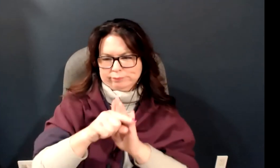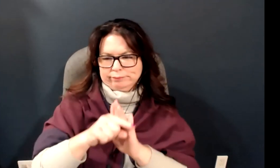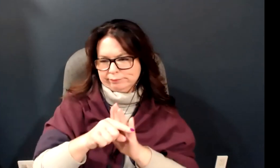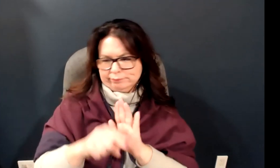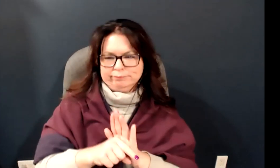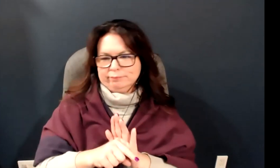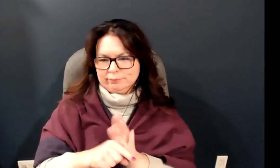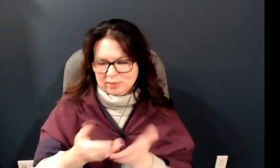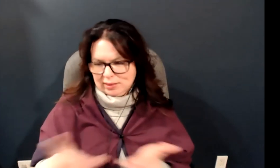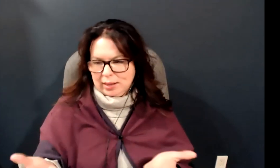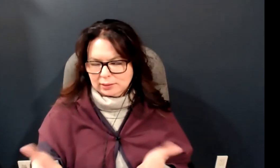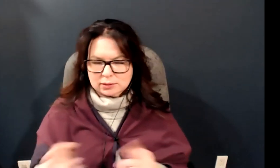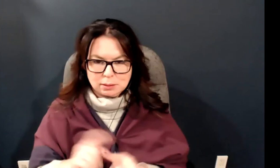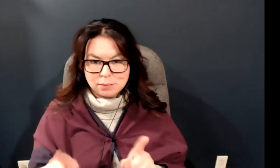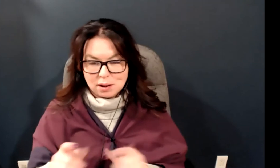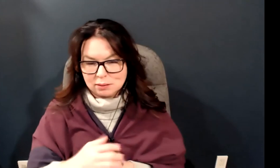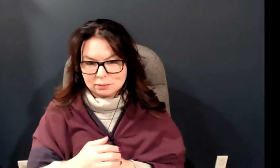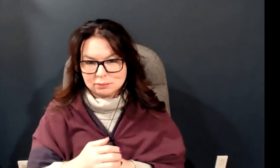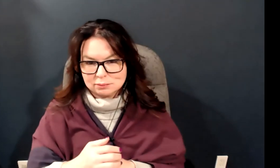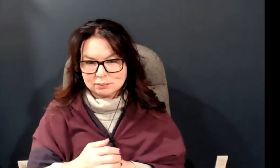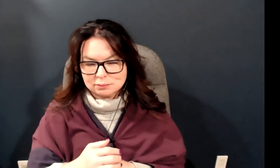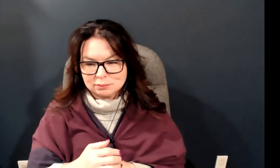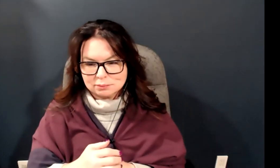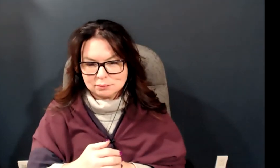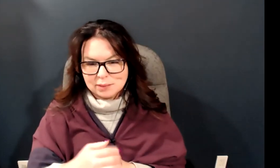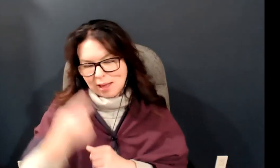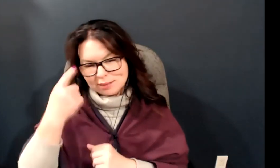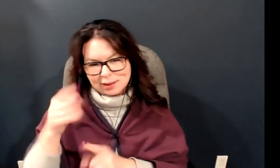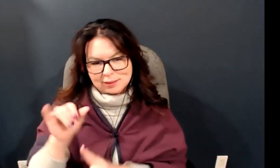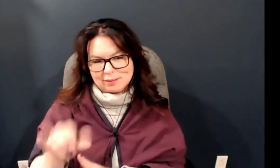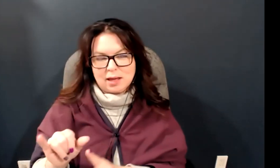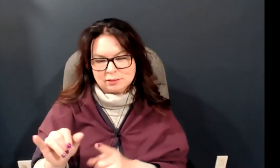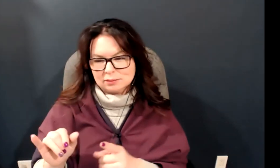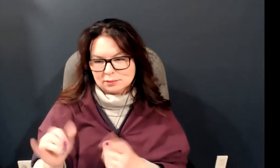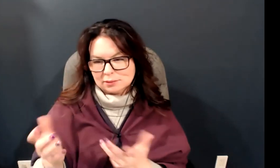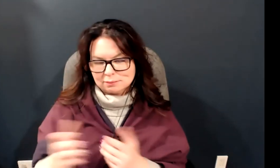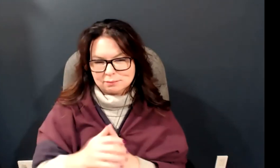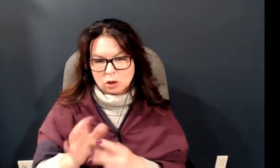Dave Chappelle, just got the Mark Twain, American... I know, right?